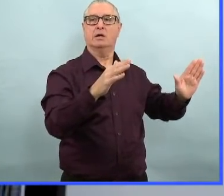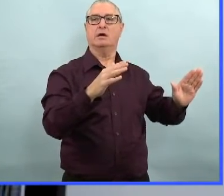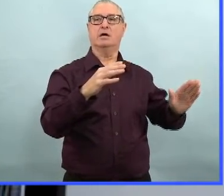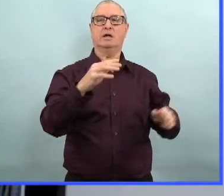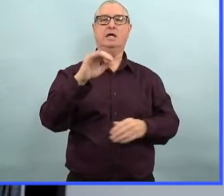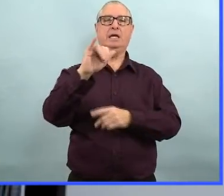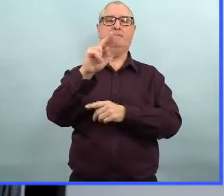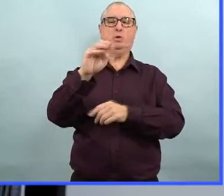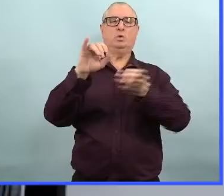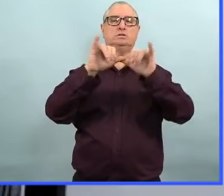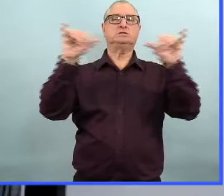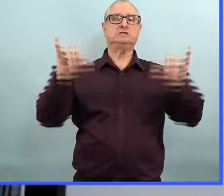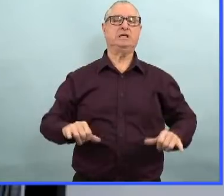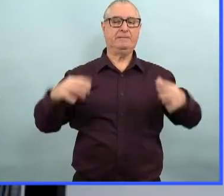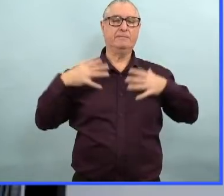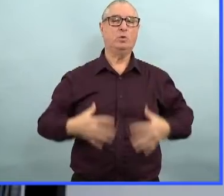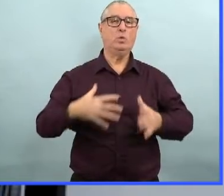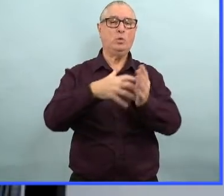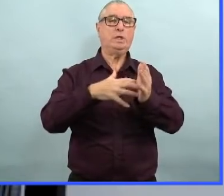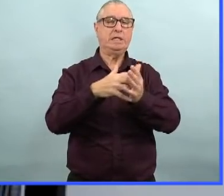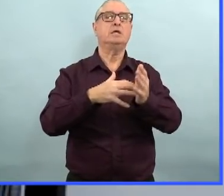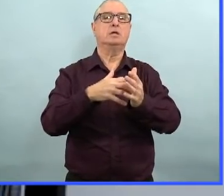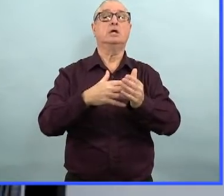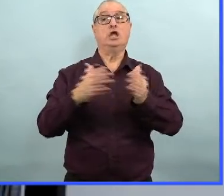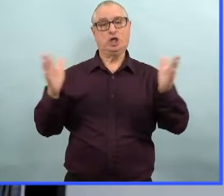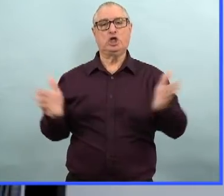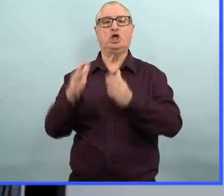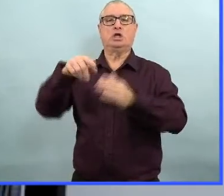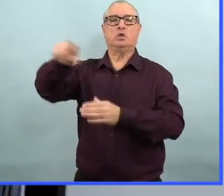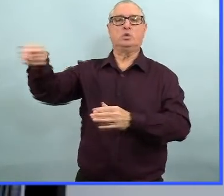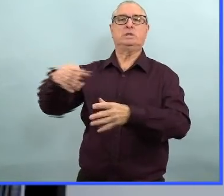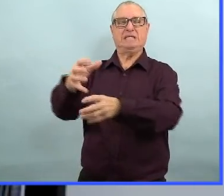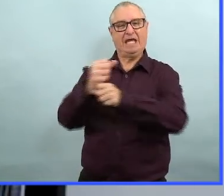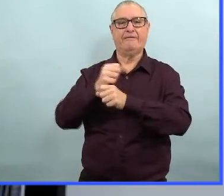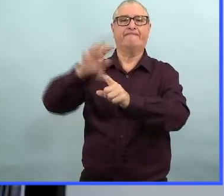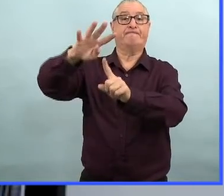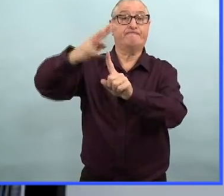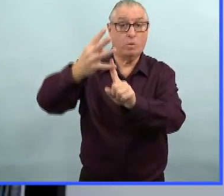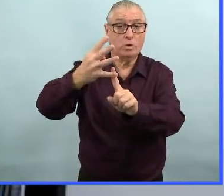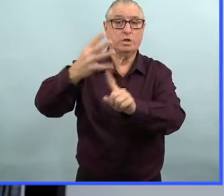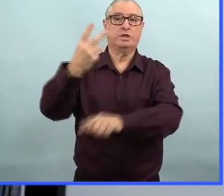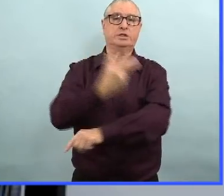those who are eligible for a fourth dose because they received three doses in their original series